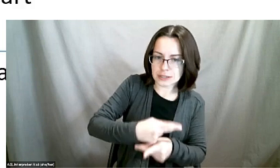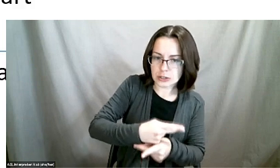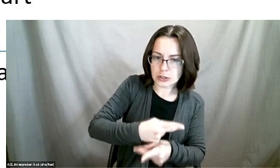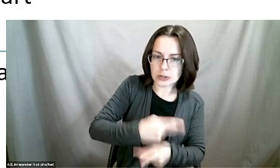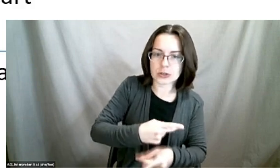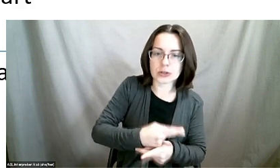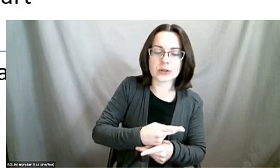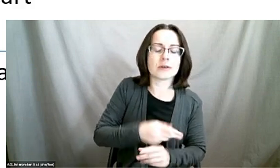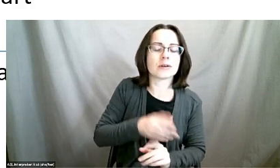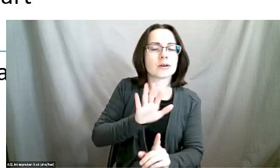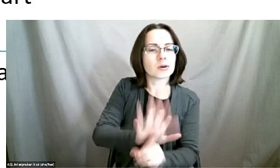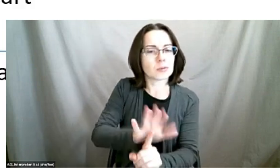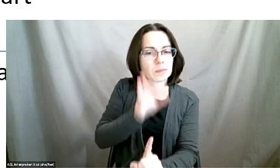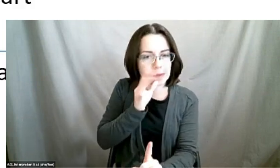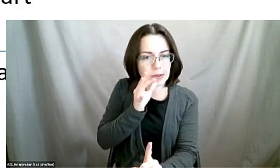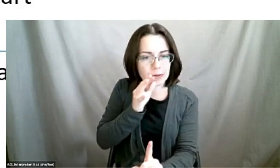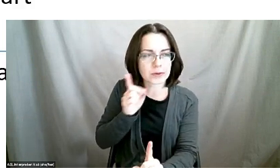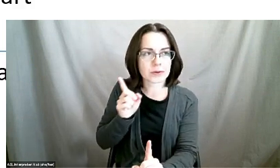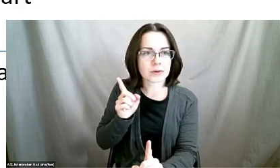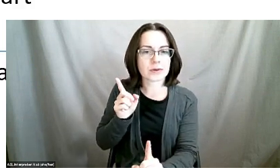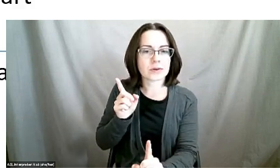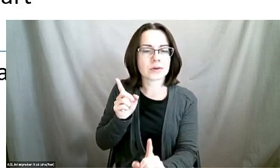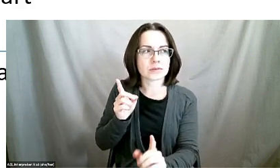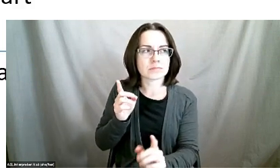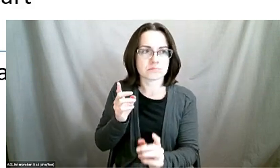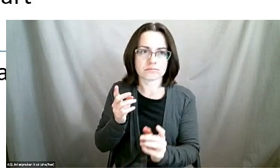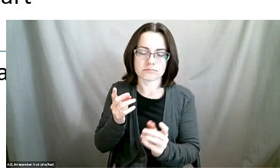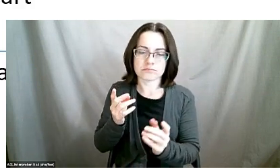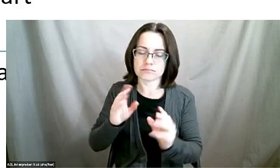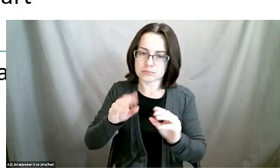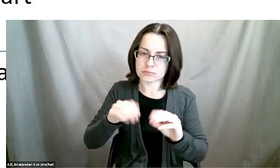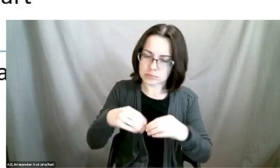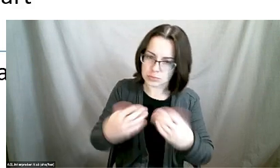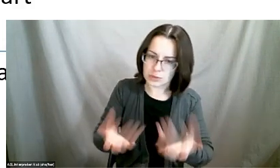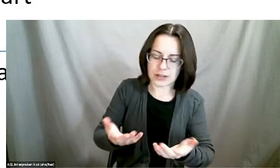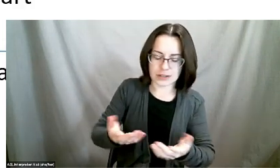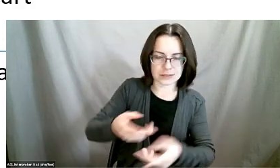actually provides a lot of the care for this child.